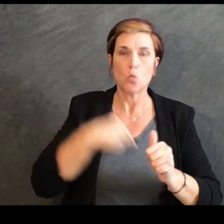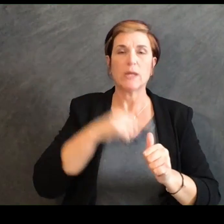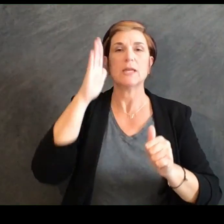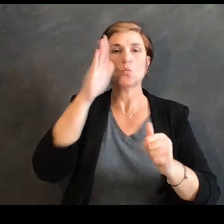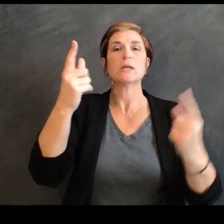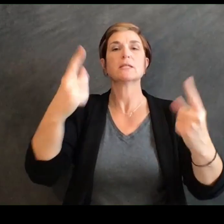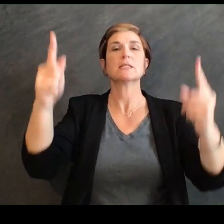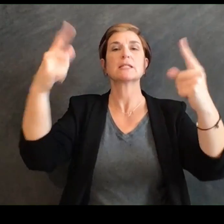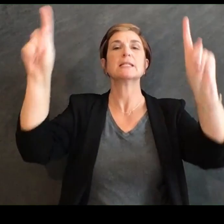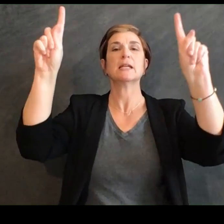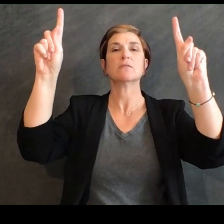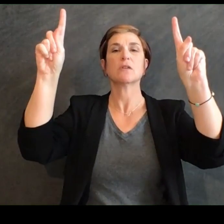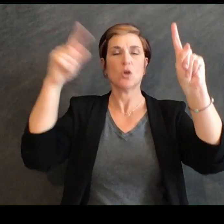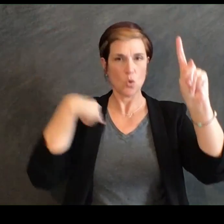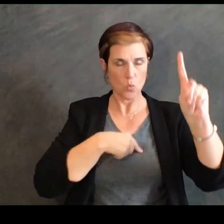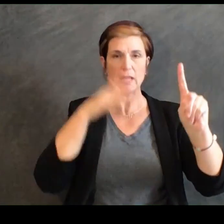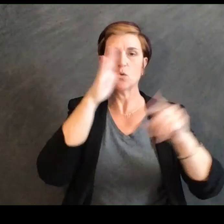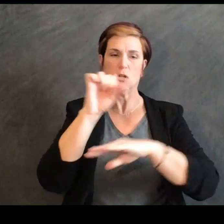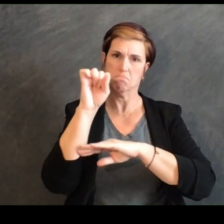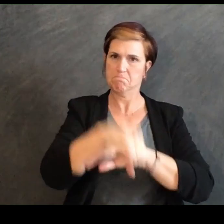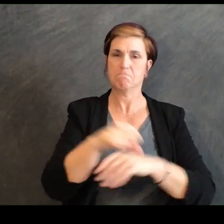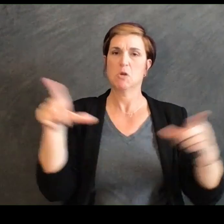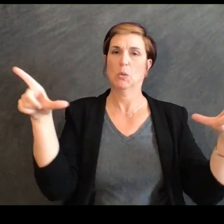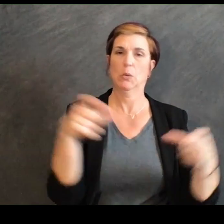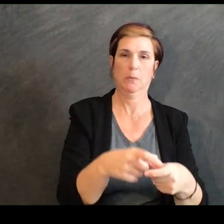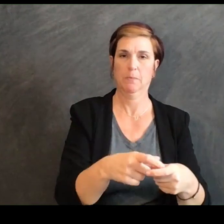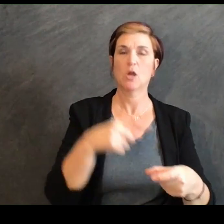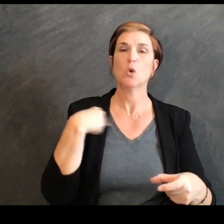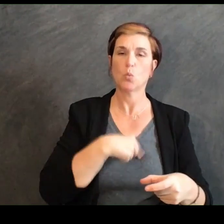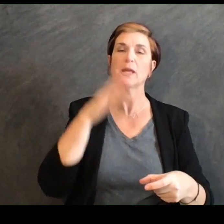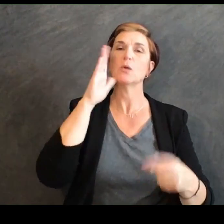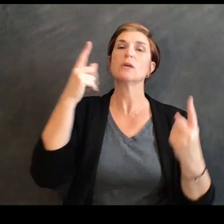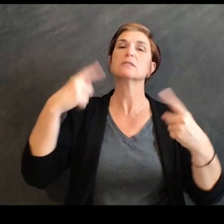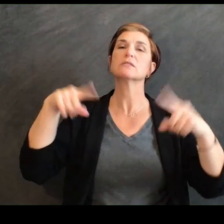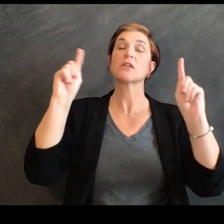prevail we will be very very successful and we'll learn for the future thank you